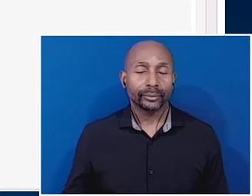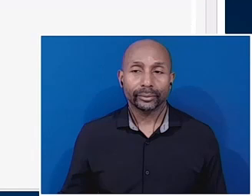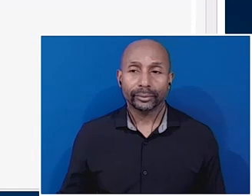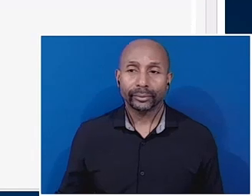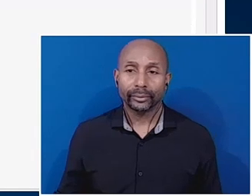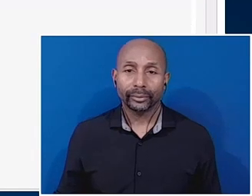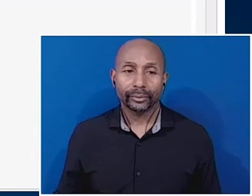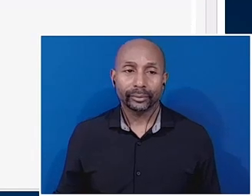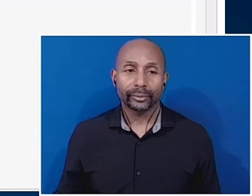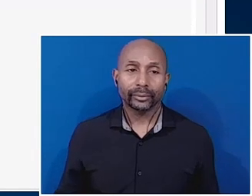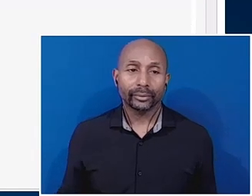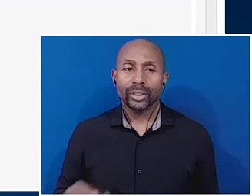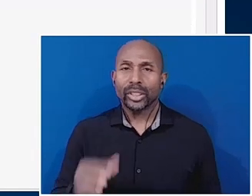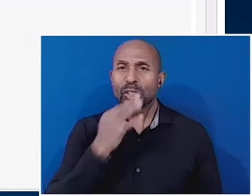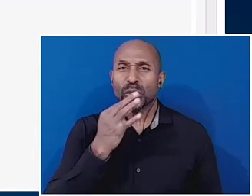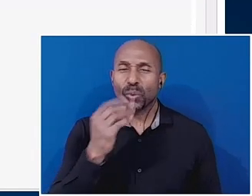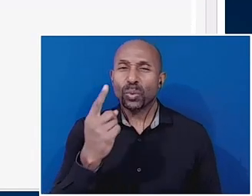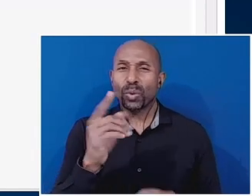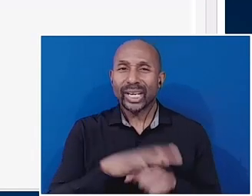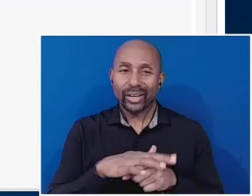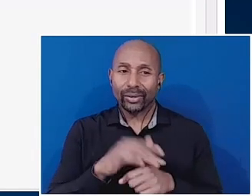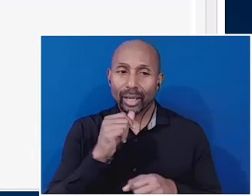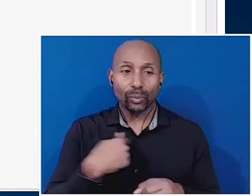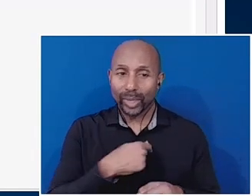and let you know. So, some strike-throughs